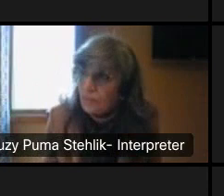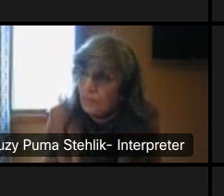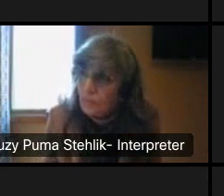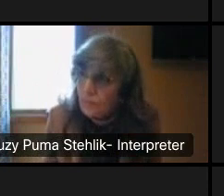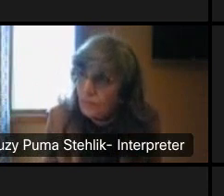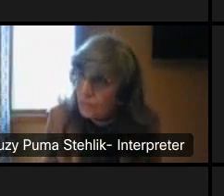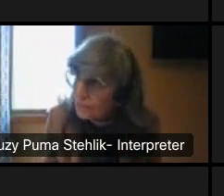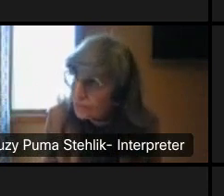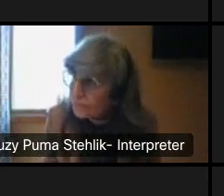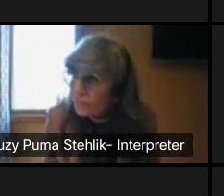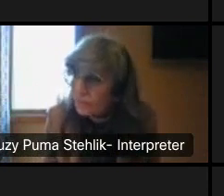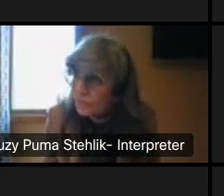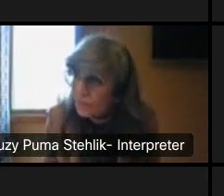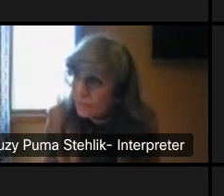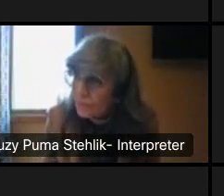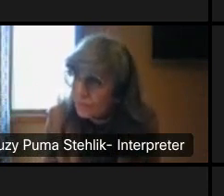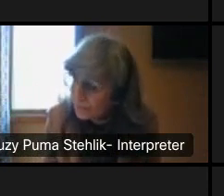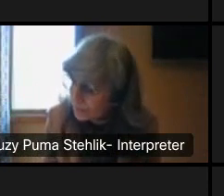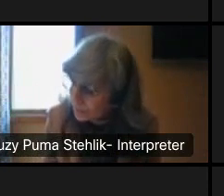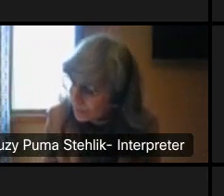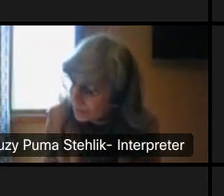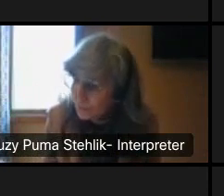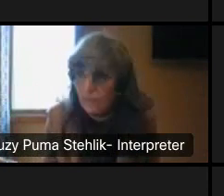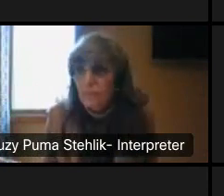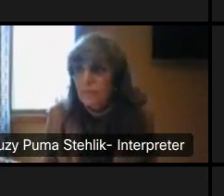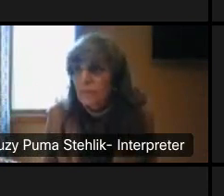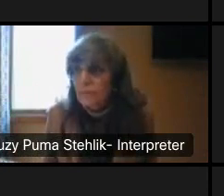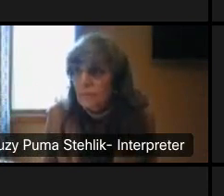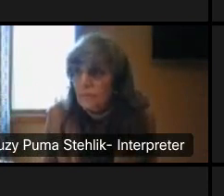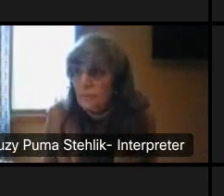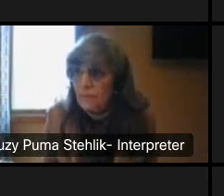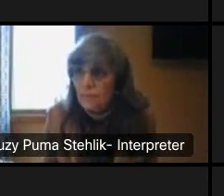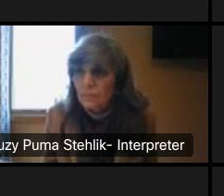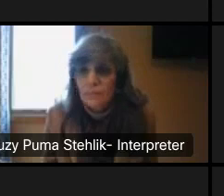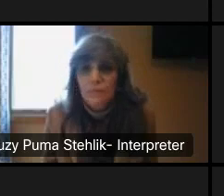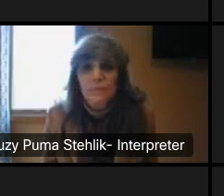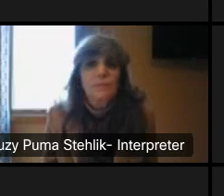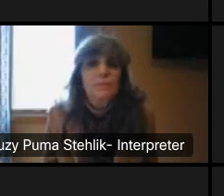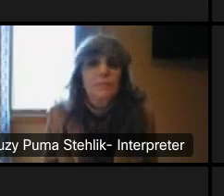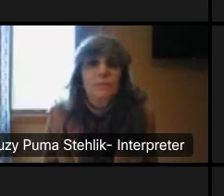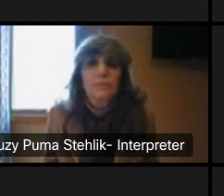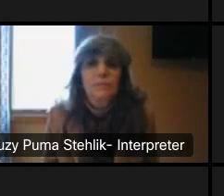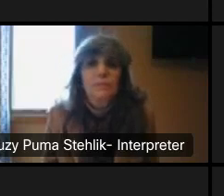Other members who are other people who are online, make sure you mute your phone.